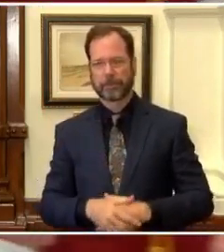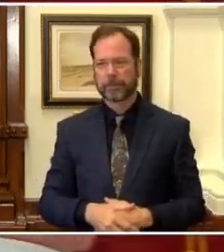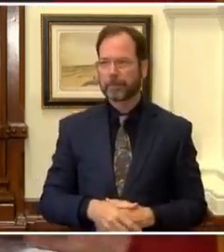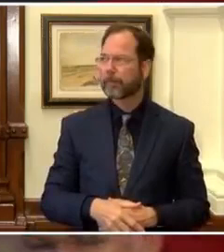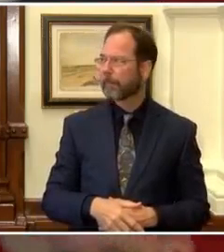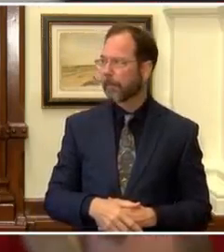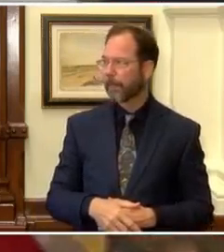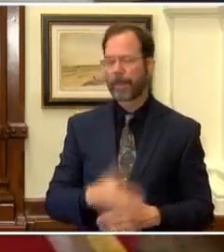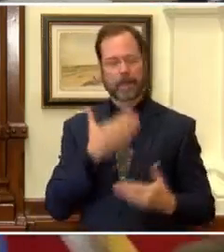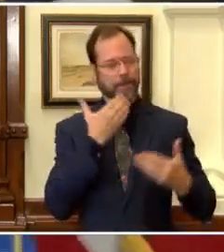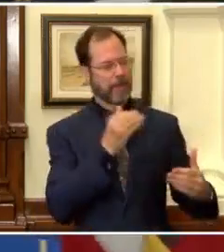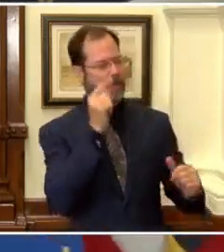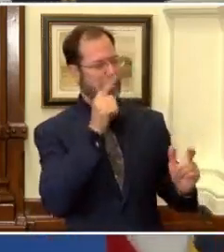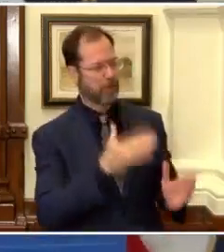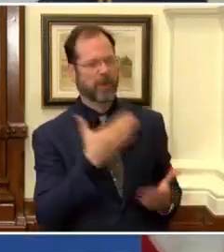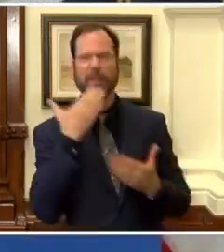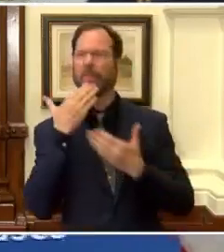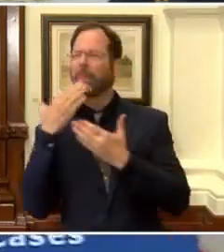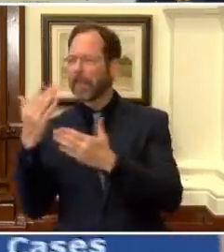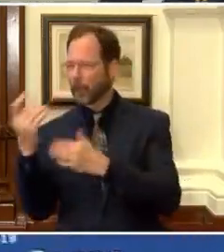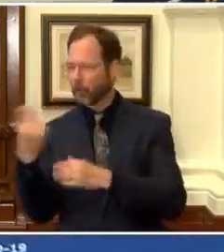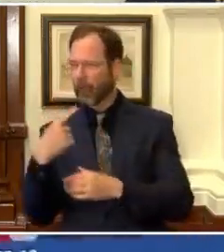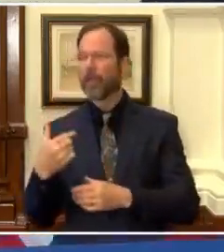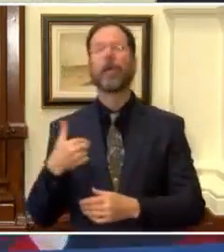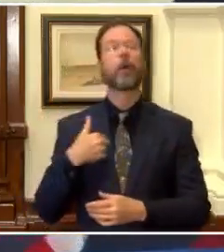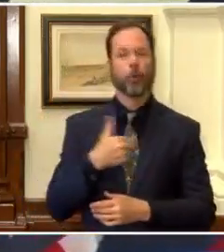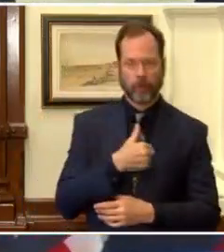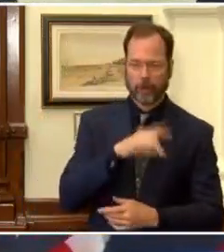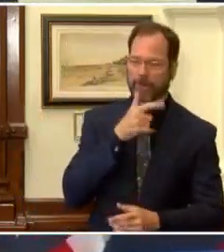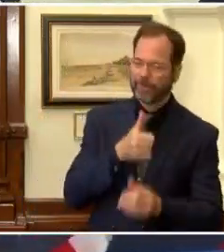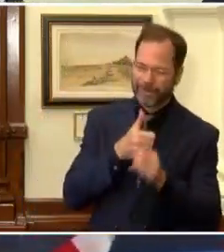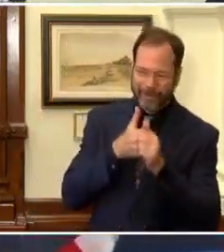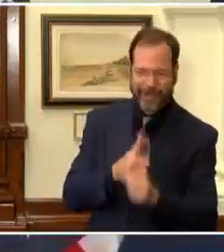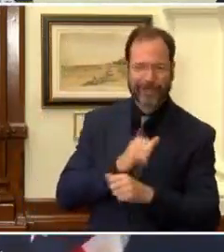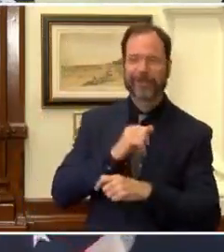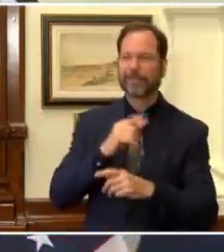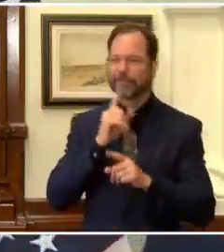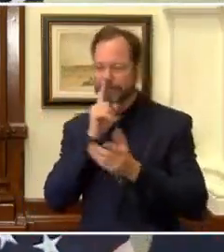ANSWER THAT QUESTION IS DOCTORS ARE LOST -- DR.